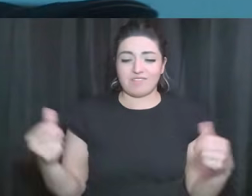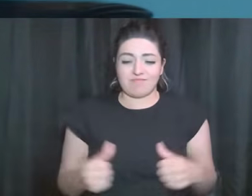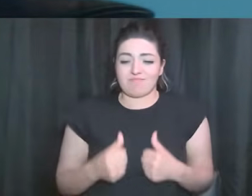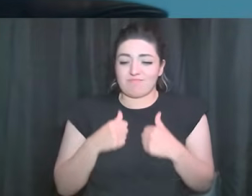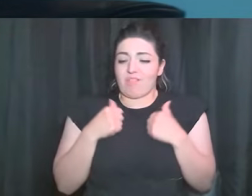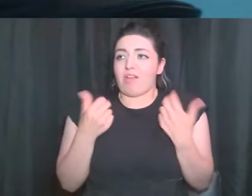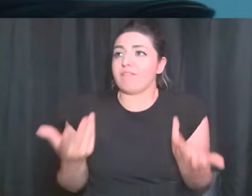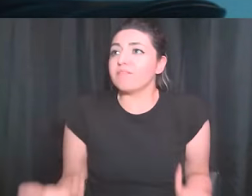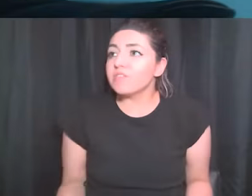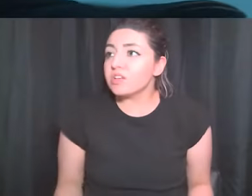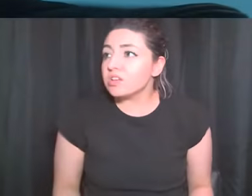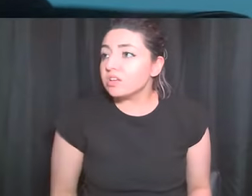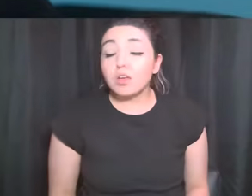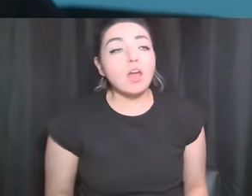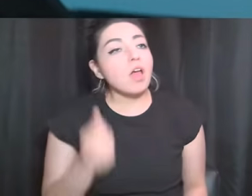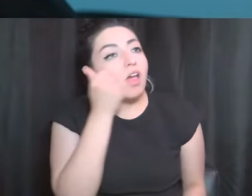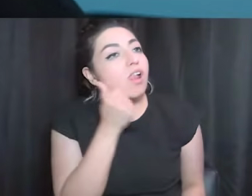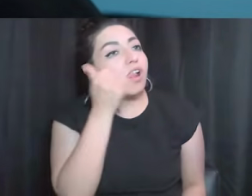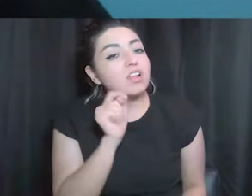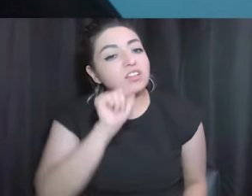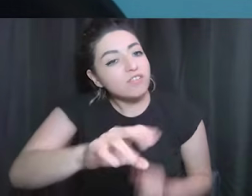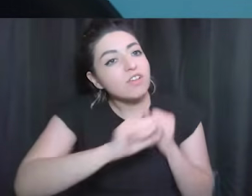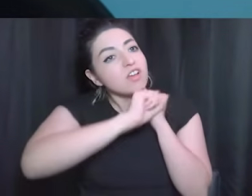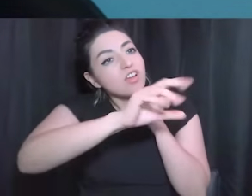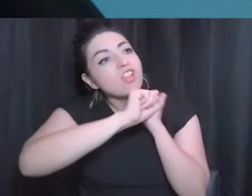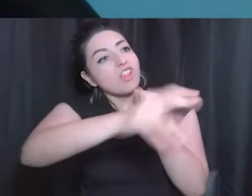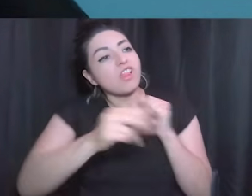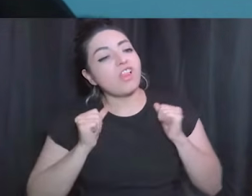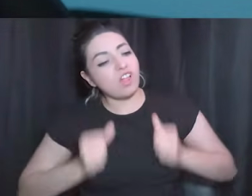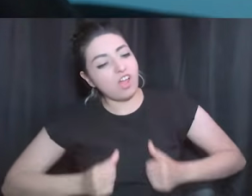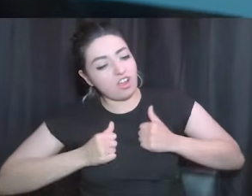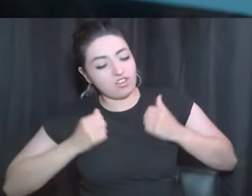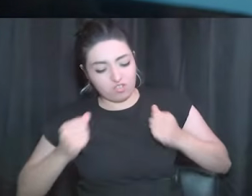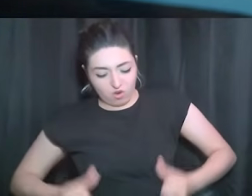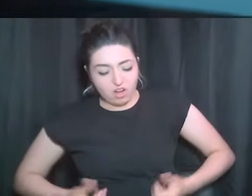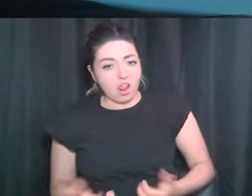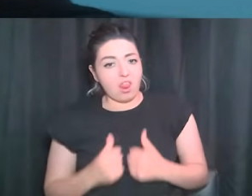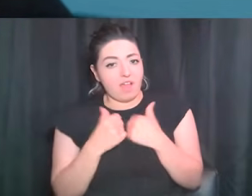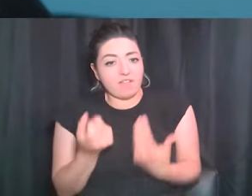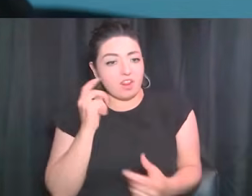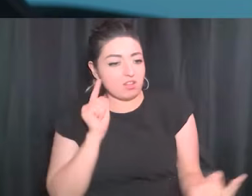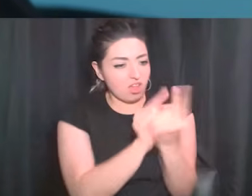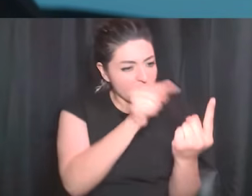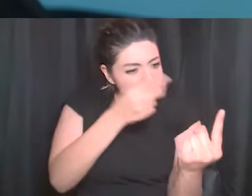Every day people get on TV and say androids are alive. Yet I come here